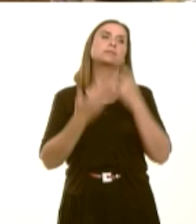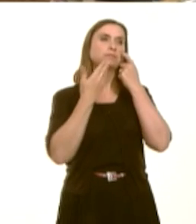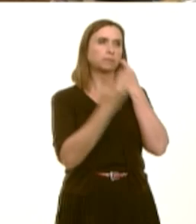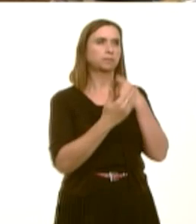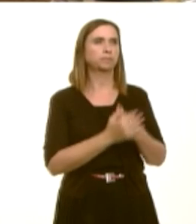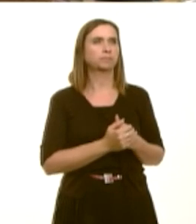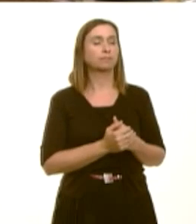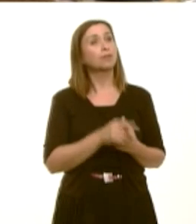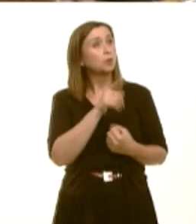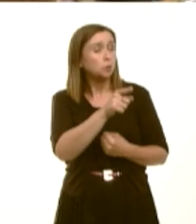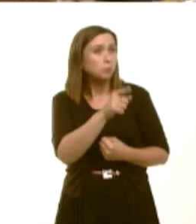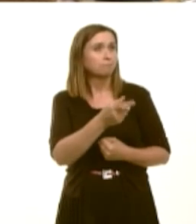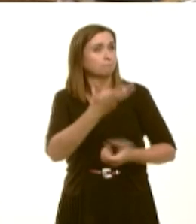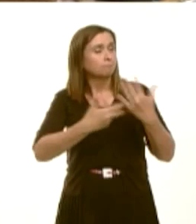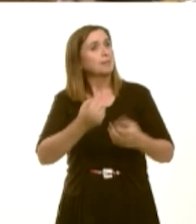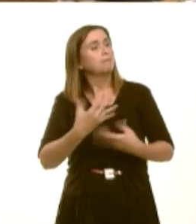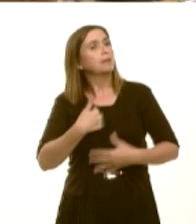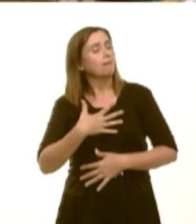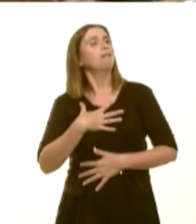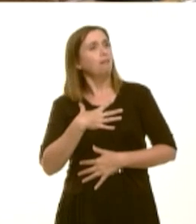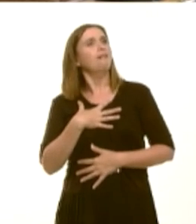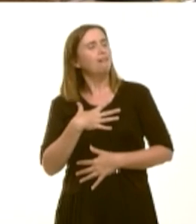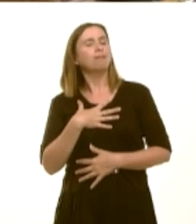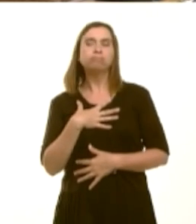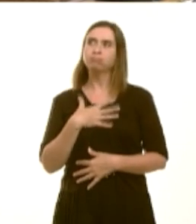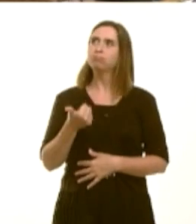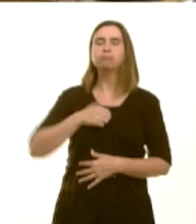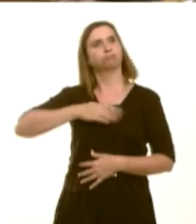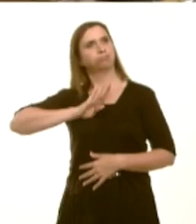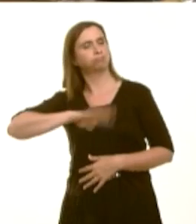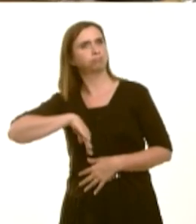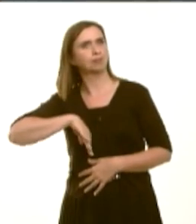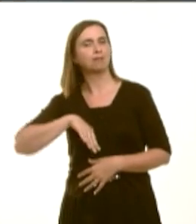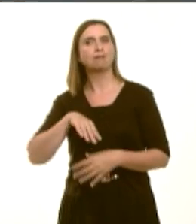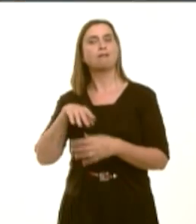by your responses this afternoon, and I was glad to hear the Minister for Natural Resources